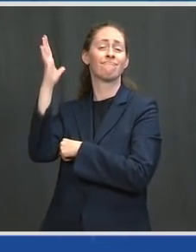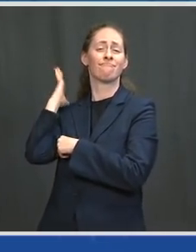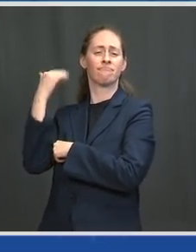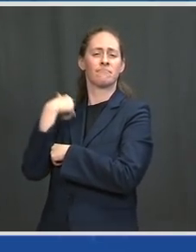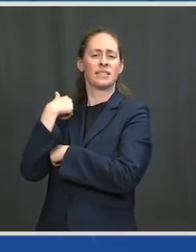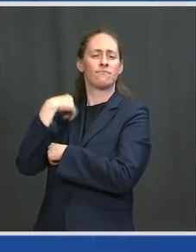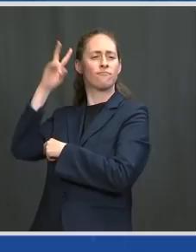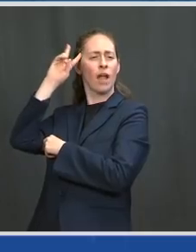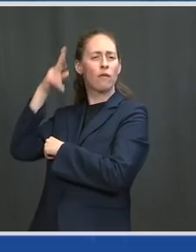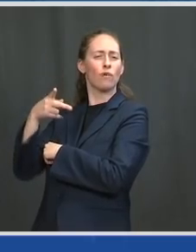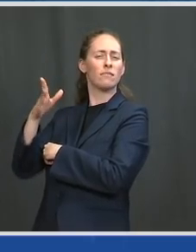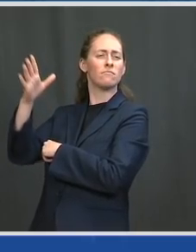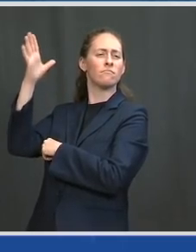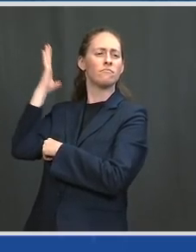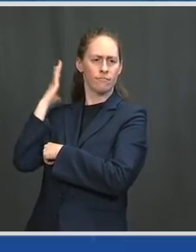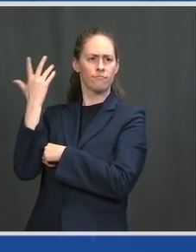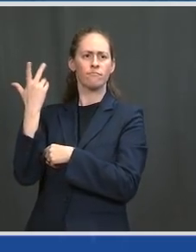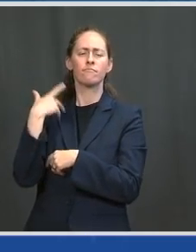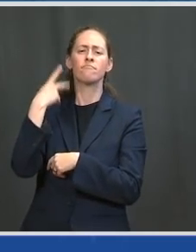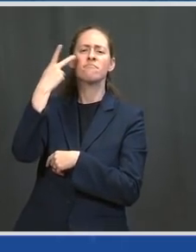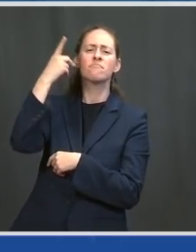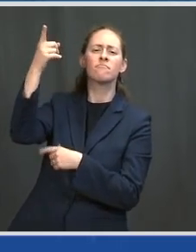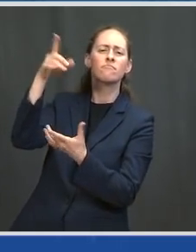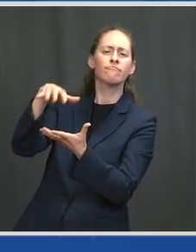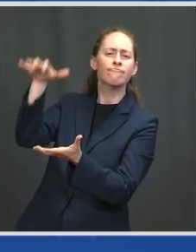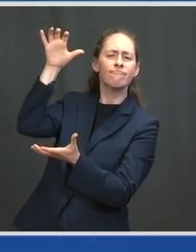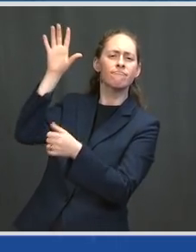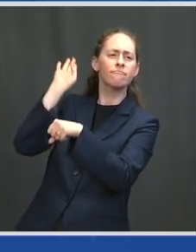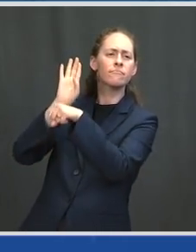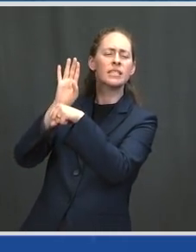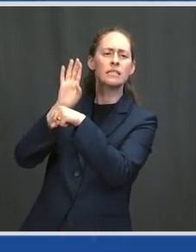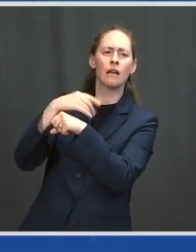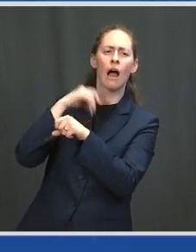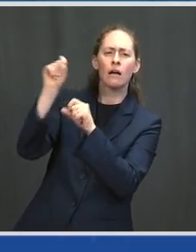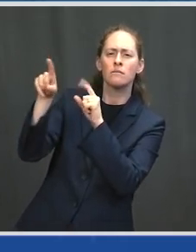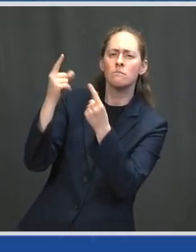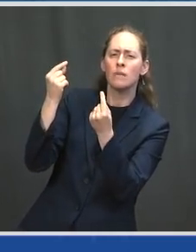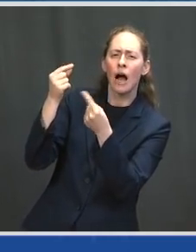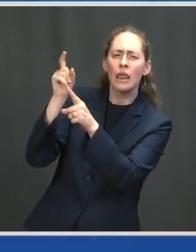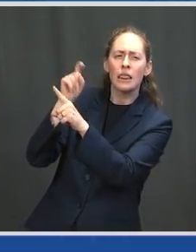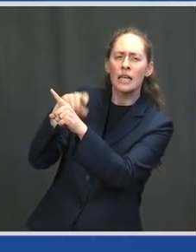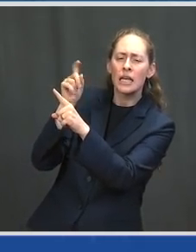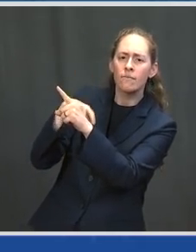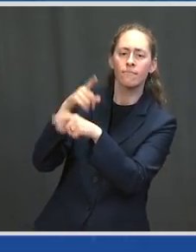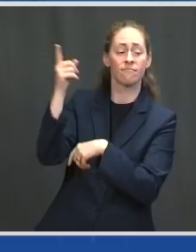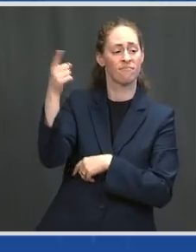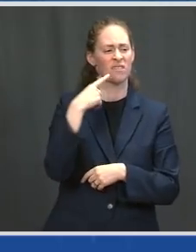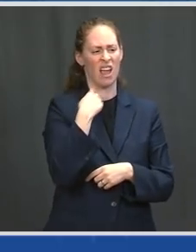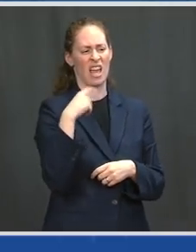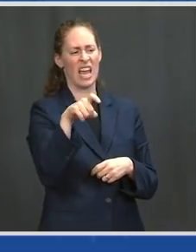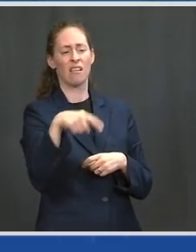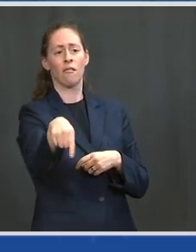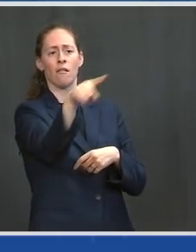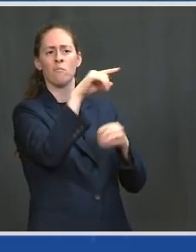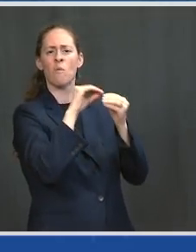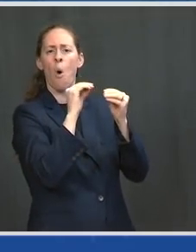And remember what they said: a better-educated workforce. But they're not spending money to educate the workforce.